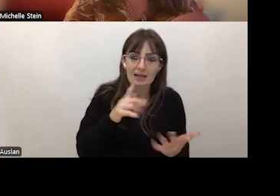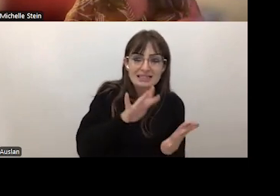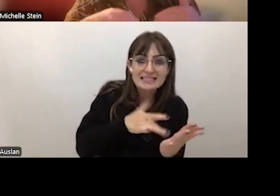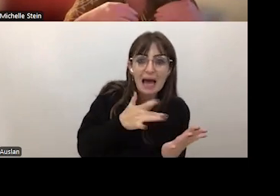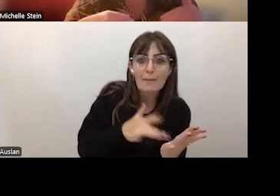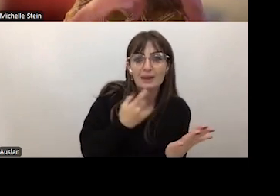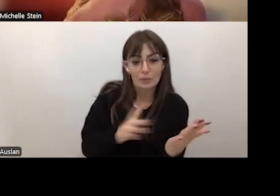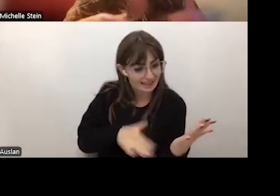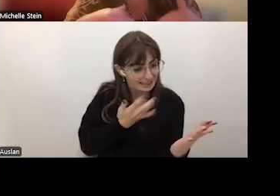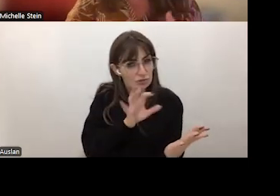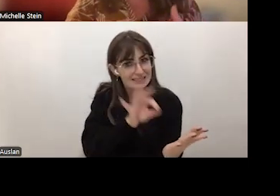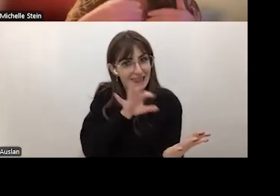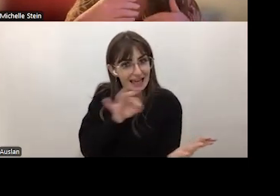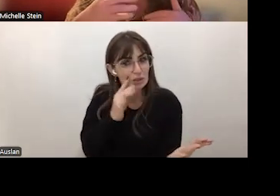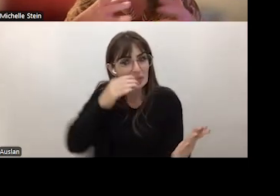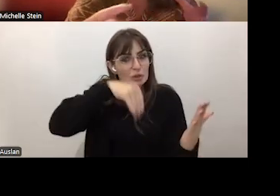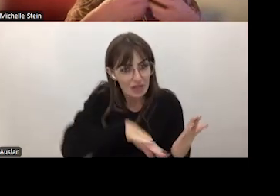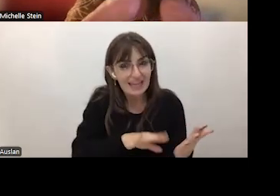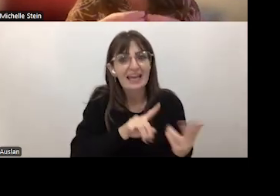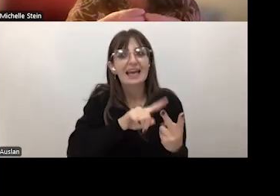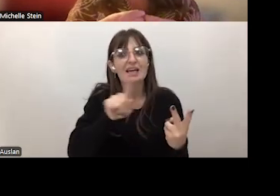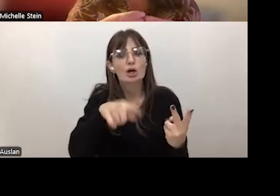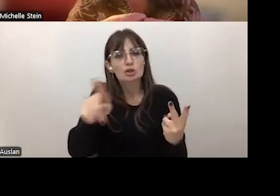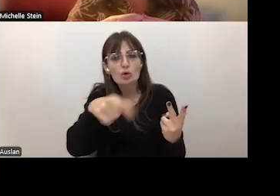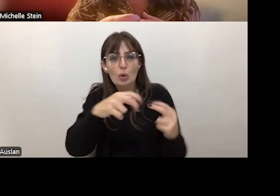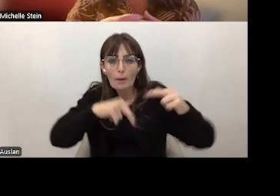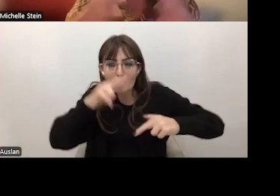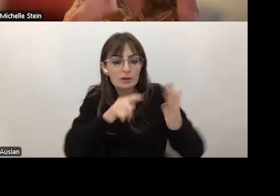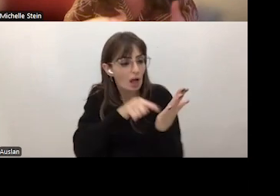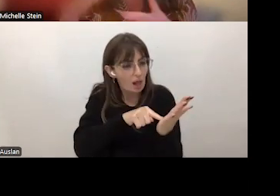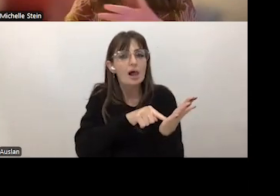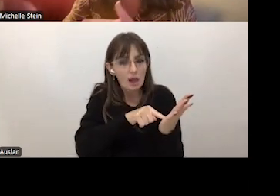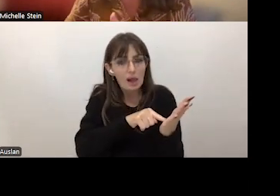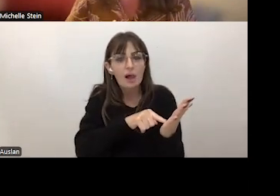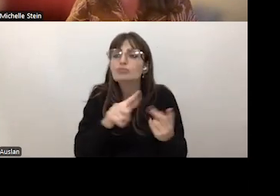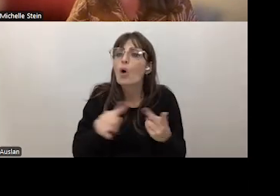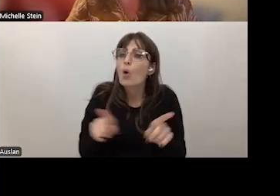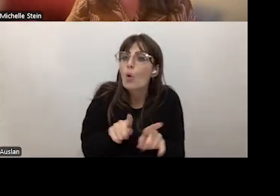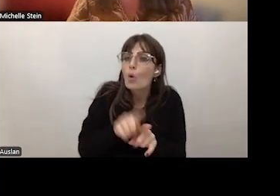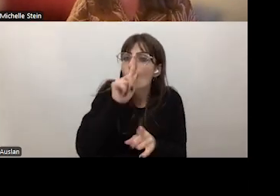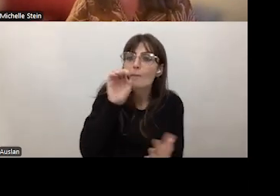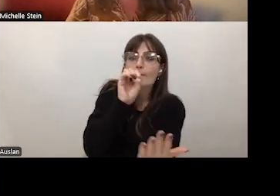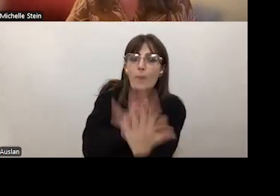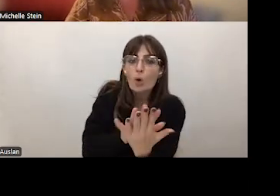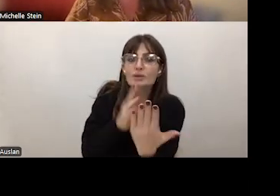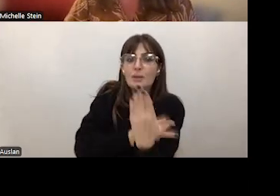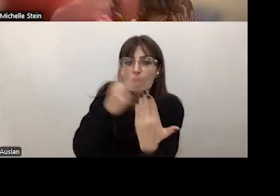selections when you check-in that your building data. You can do post program feedback forms,